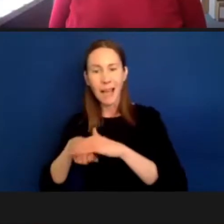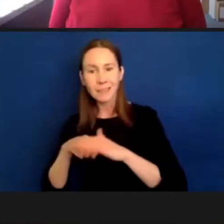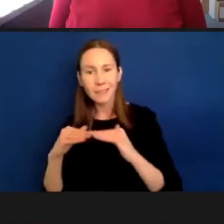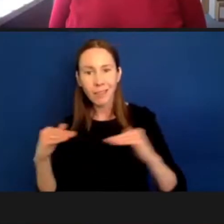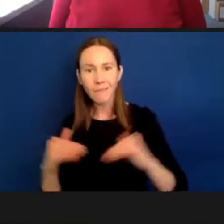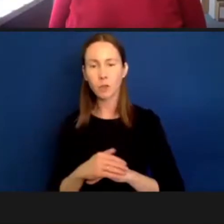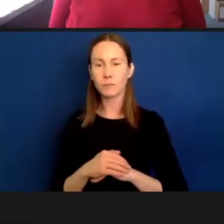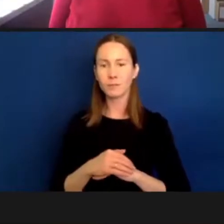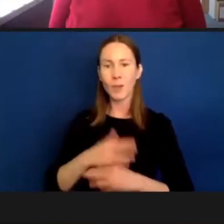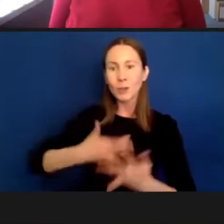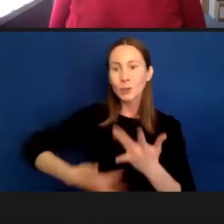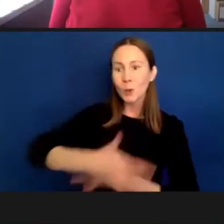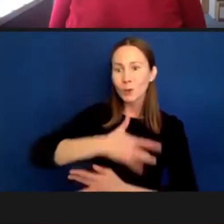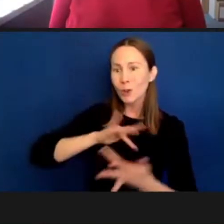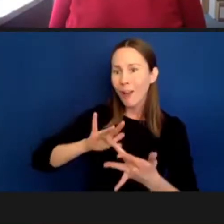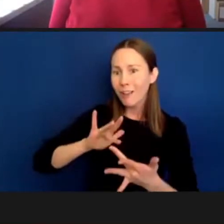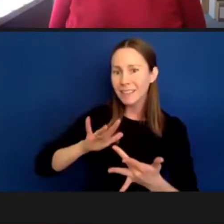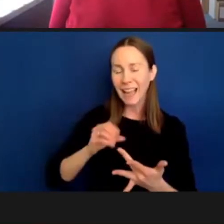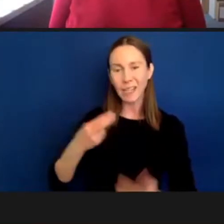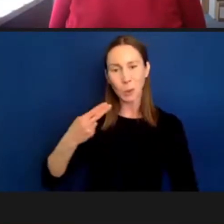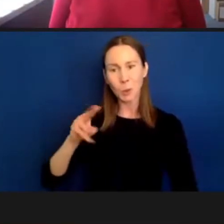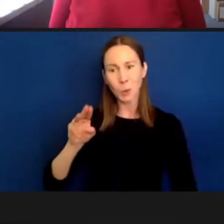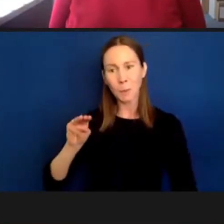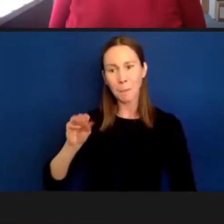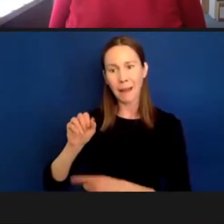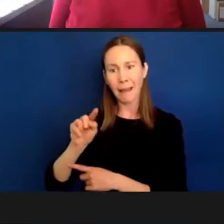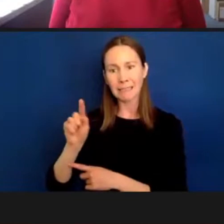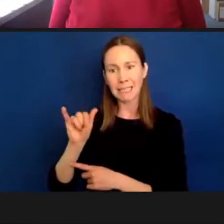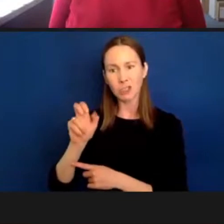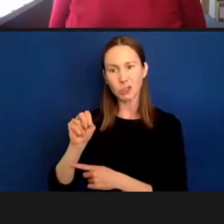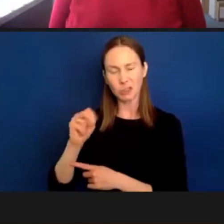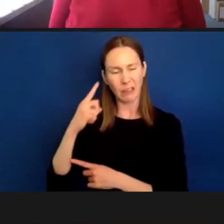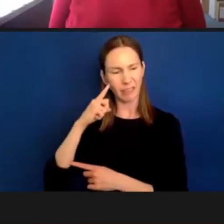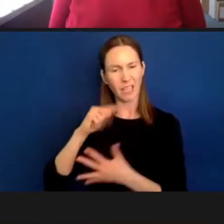and humanization, the five levels I outlined in my last slide.